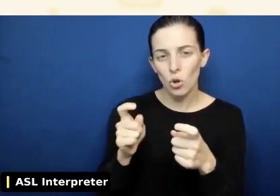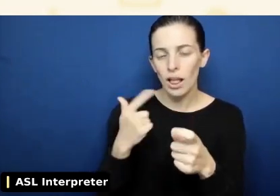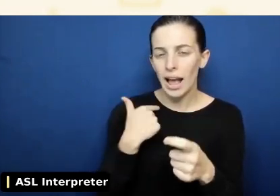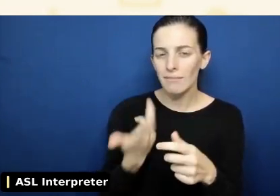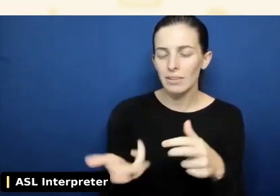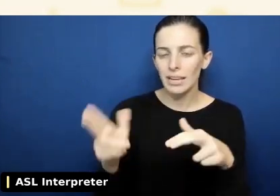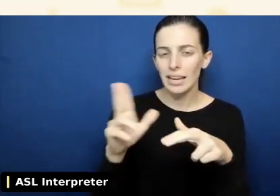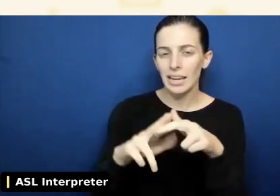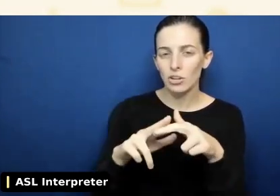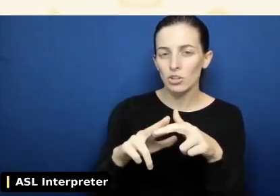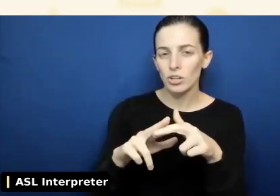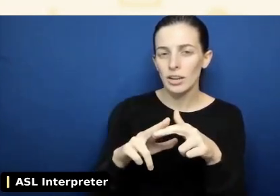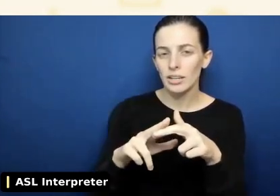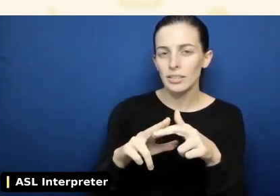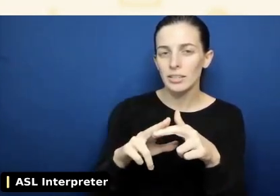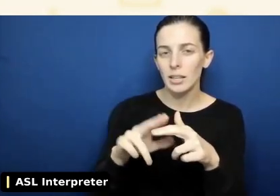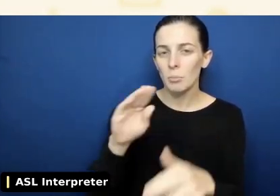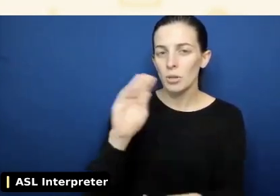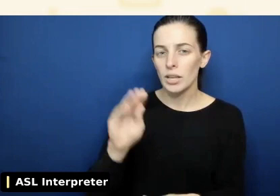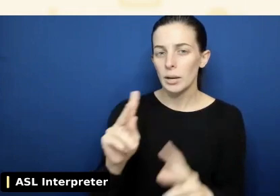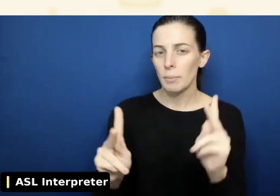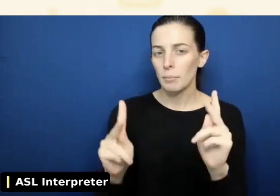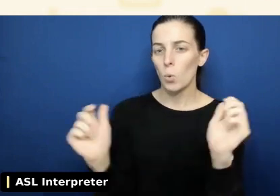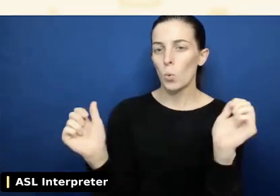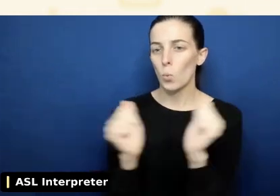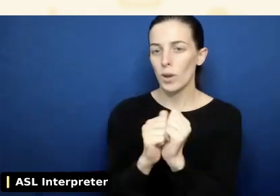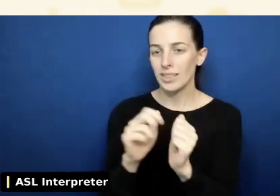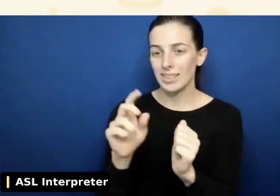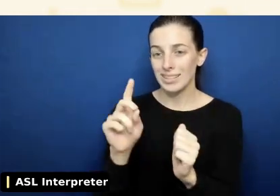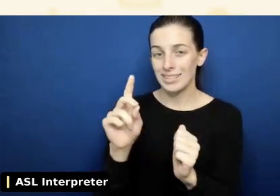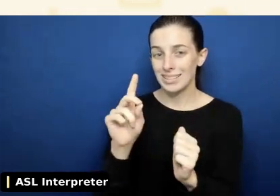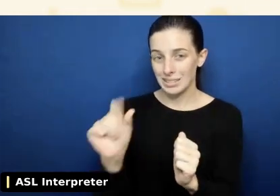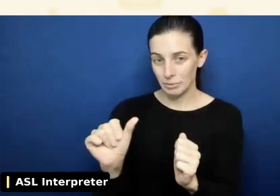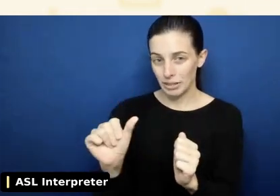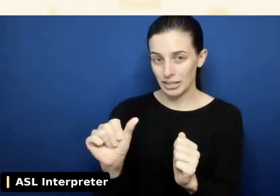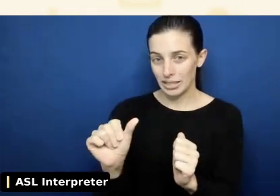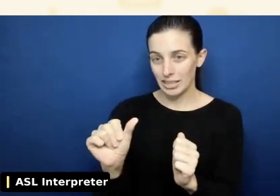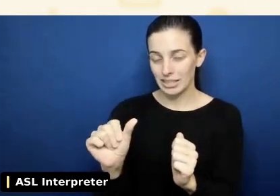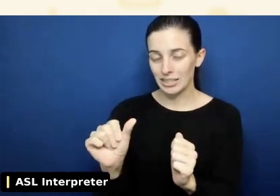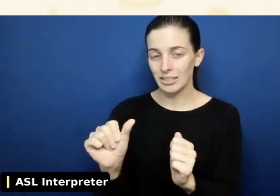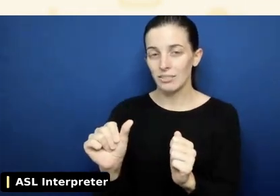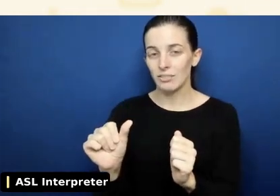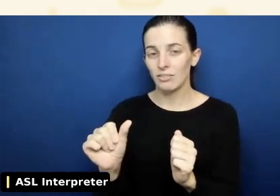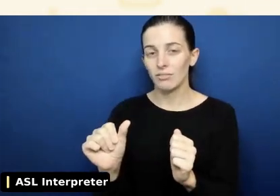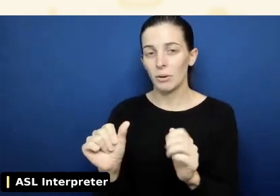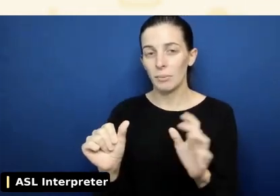from 25% in 2019 to 27% now.